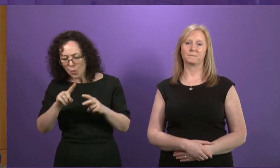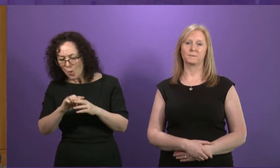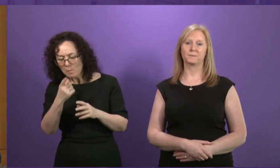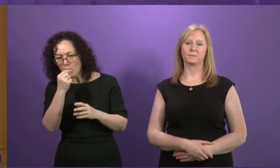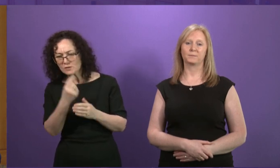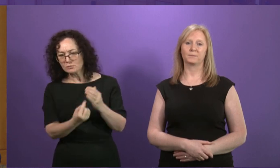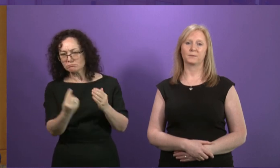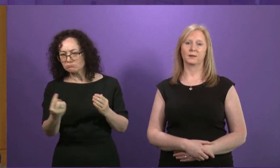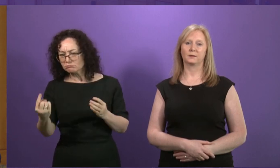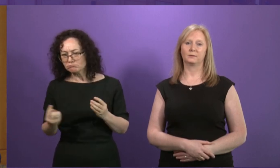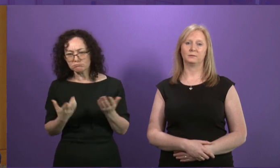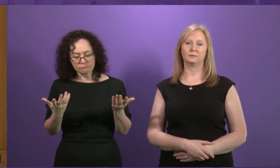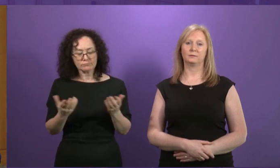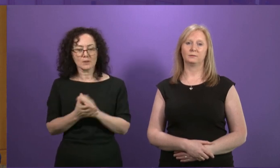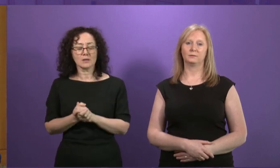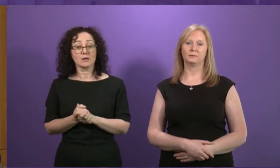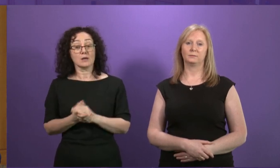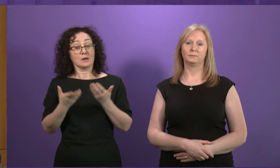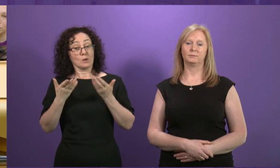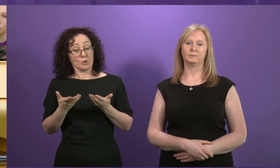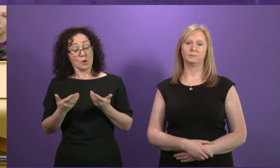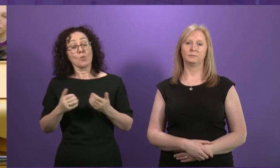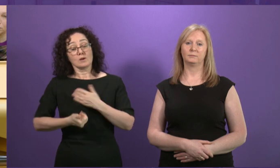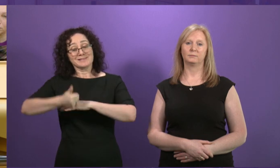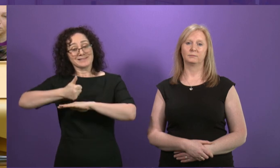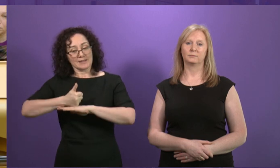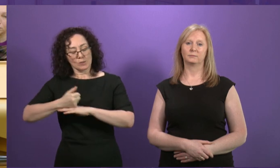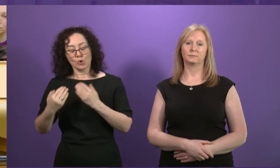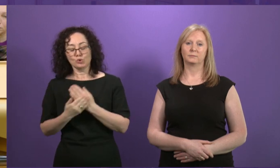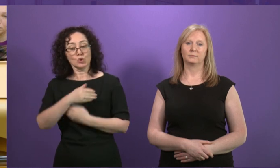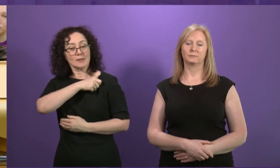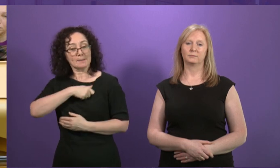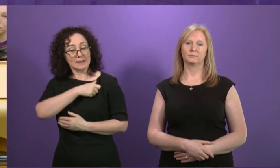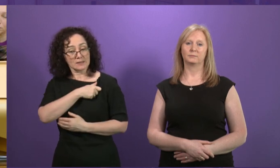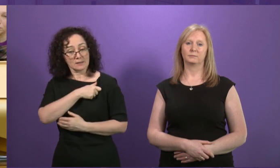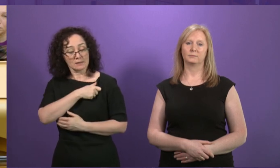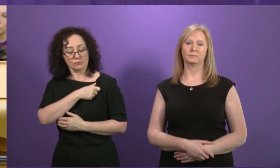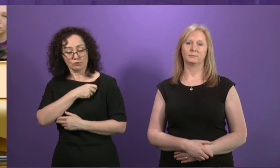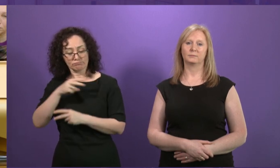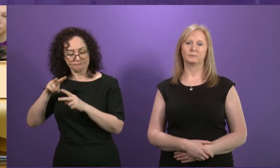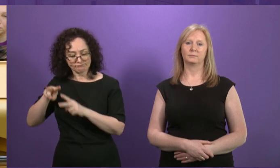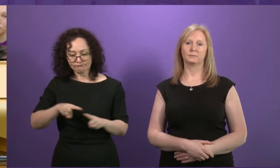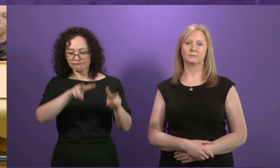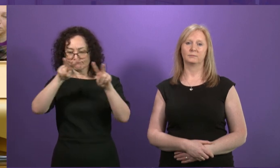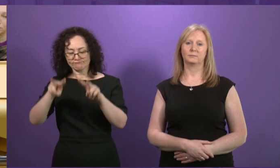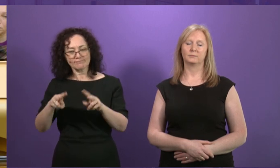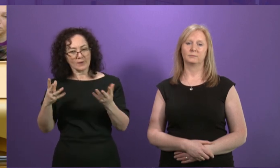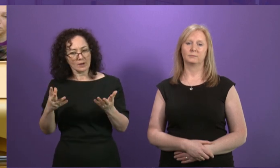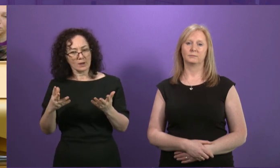The option that is currently being developed will involve the establishment of a new committee to oversee railway policing in Scotland, which will comprise members of the Scottish Police